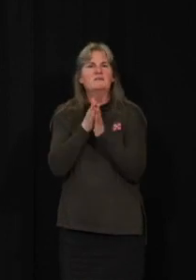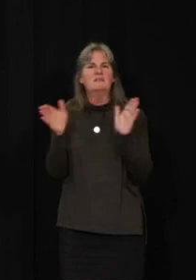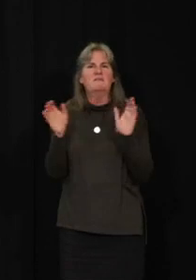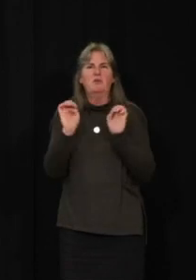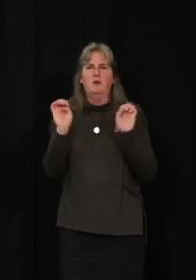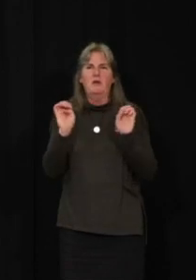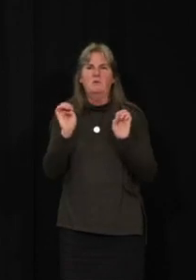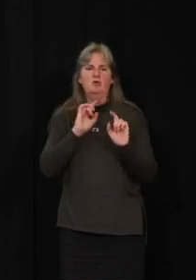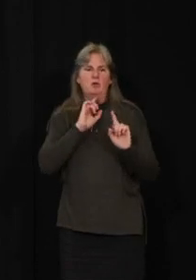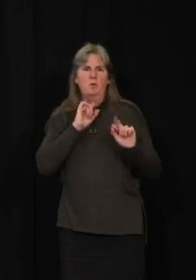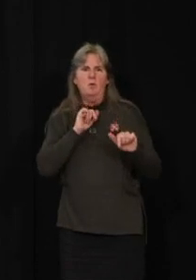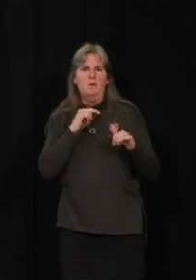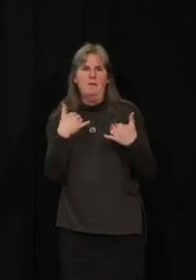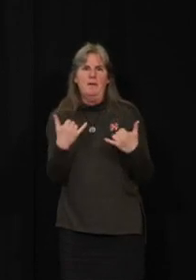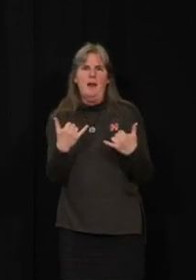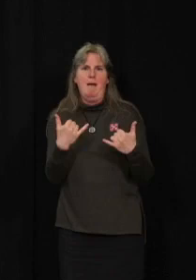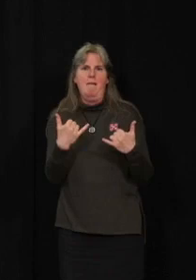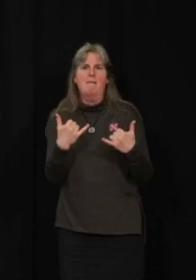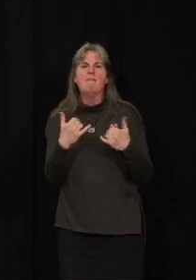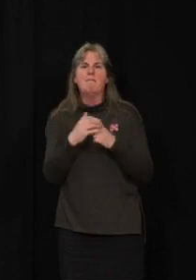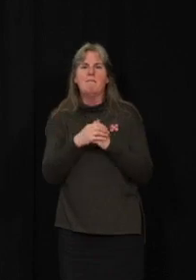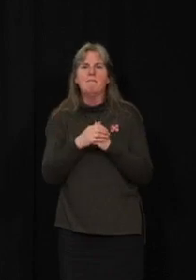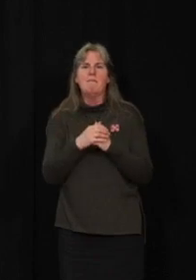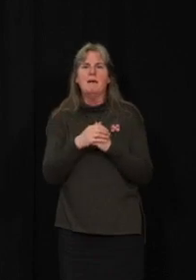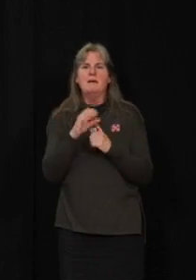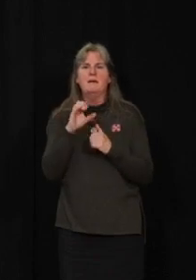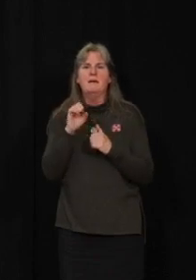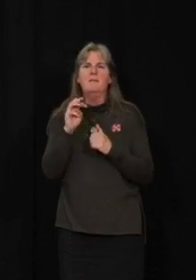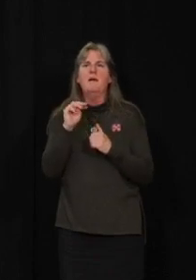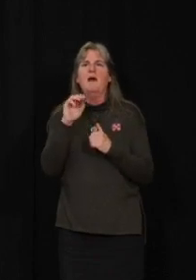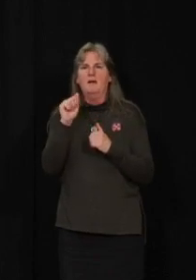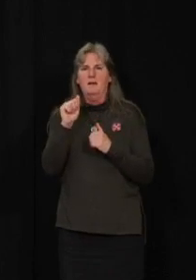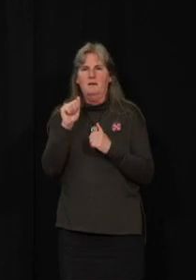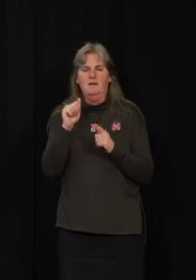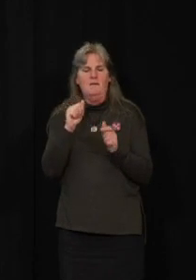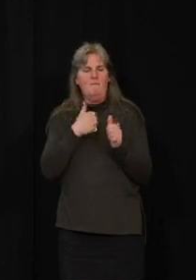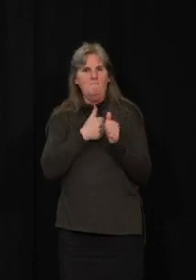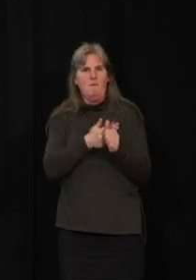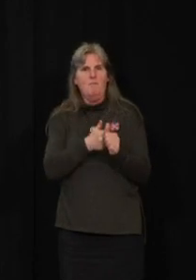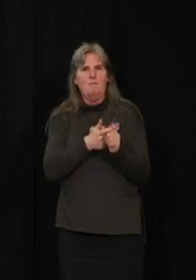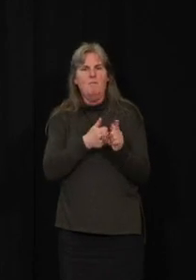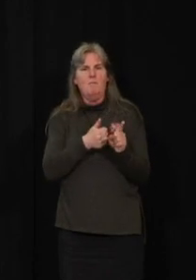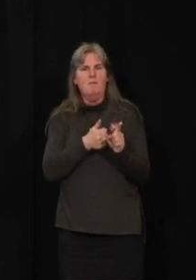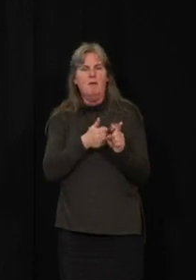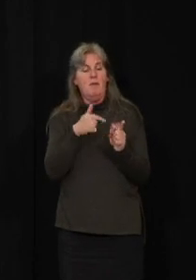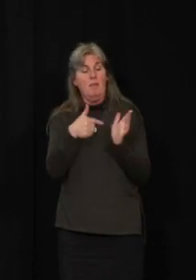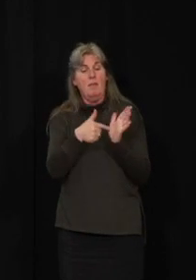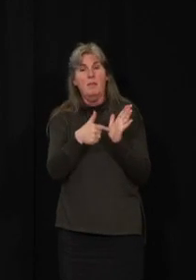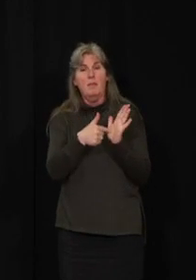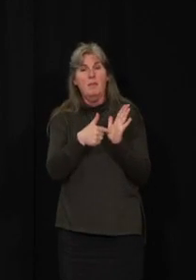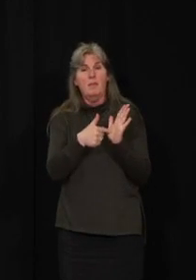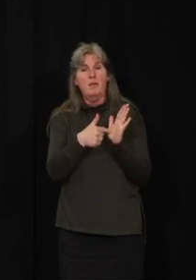It is anticipated that that enforcement through prohibit...